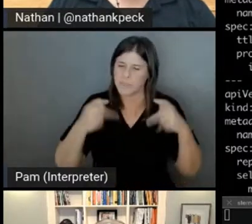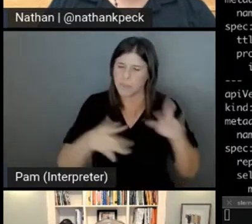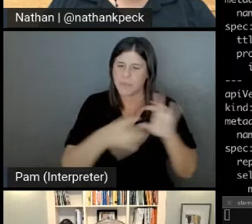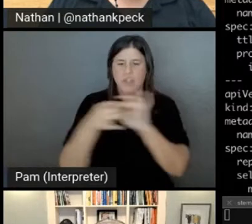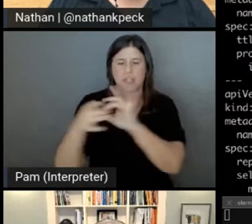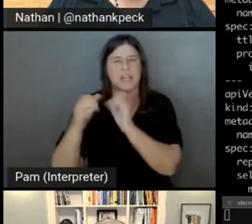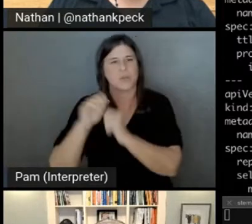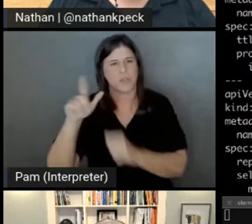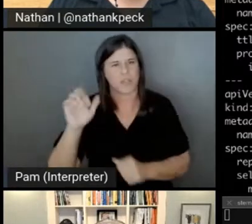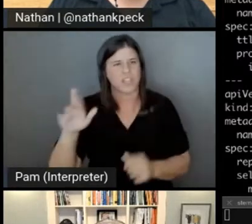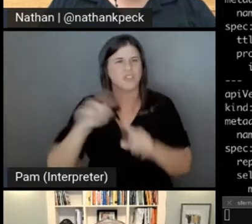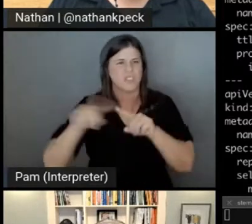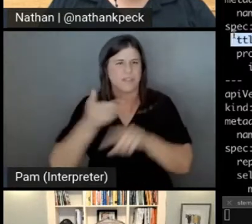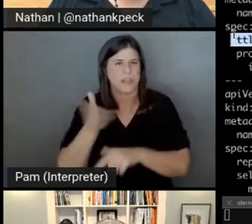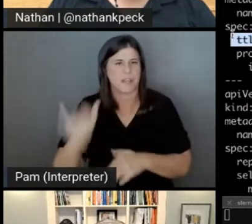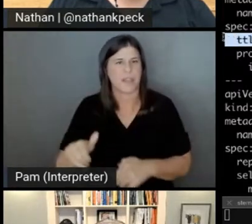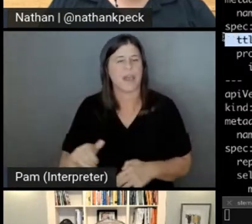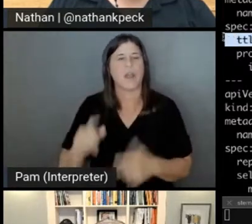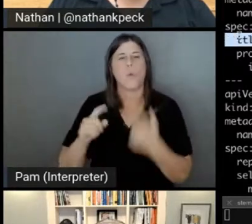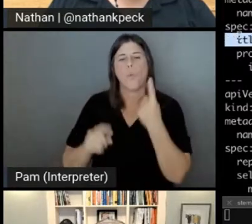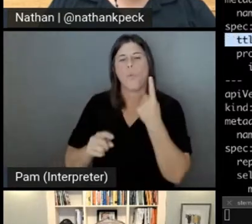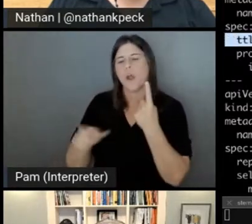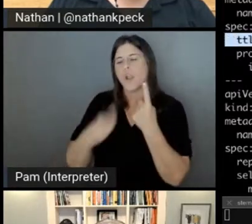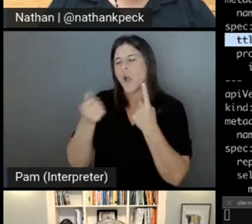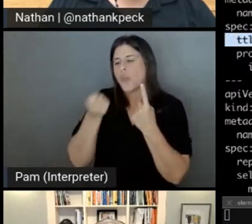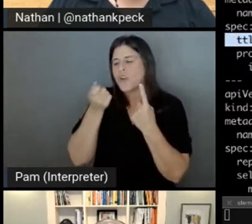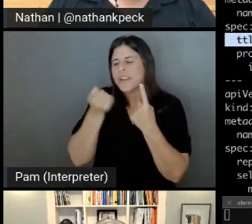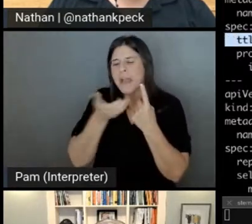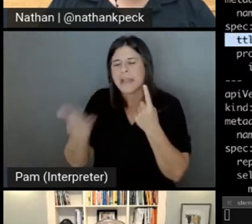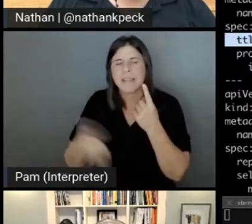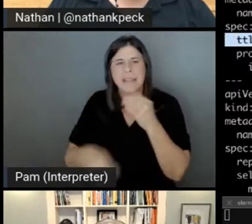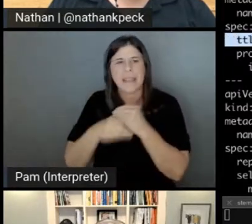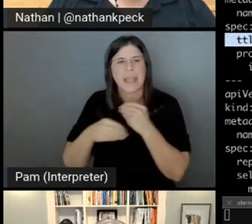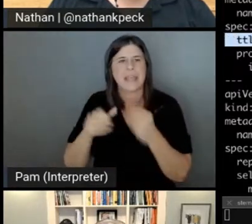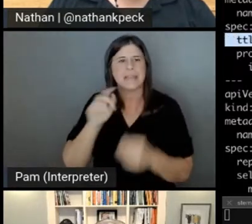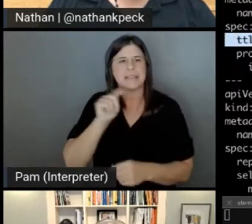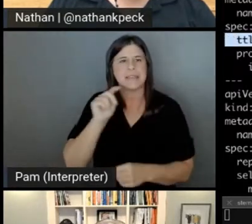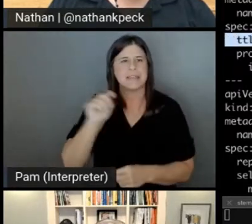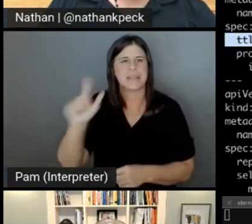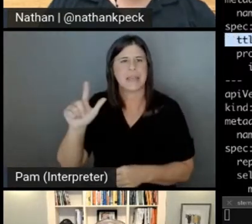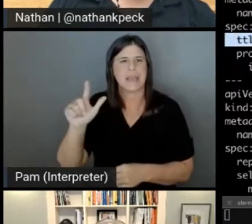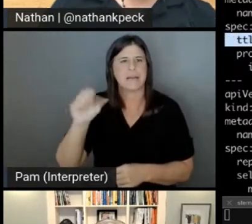And then I have one other tiny piece of configuration here, which is the TTL seconds after empty control.